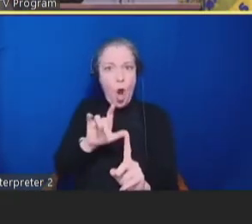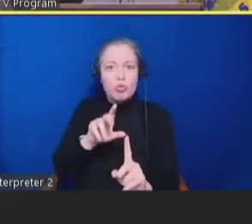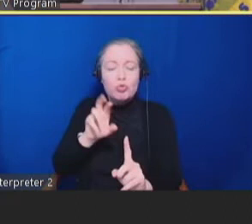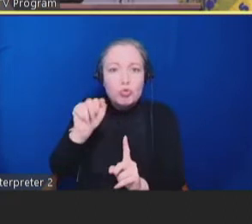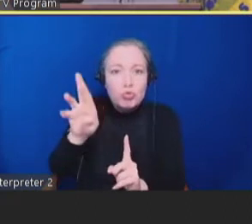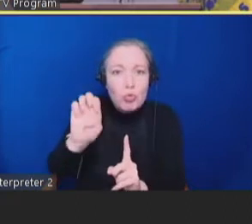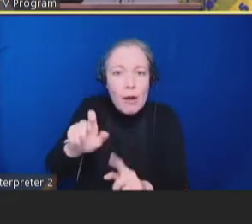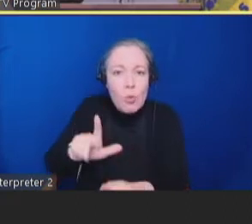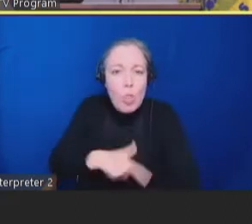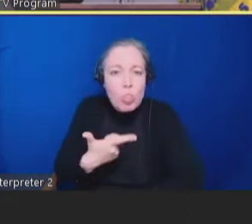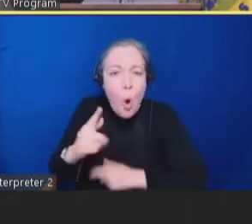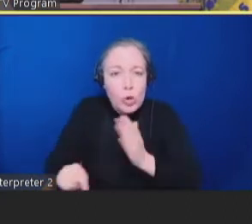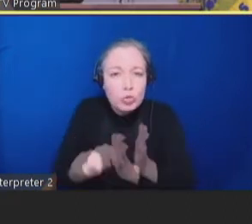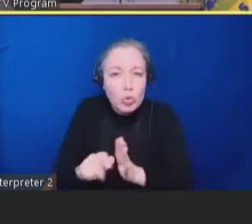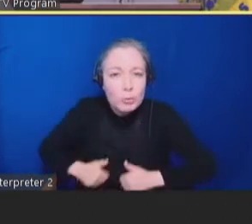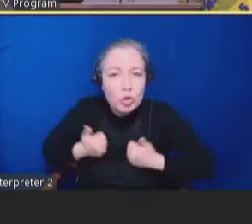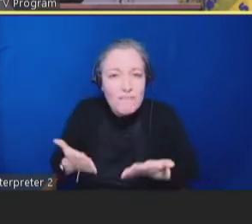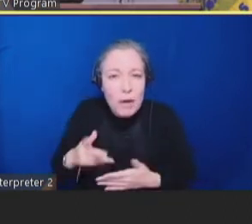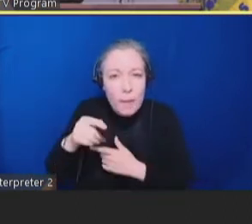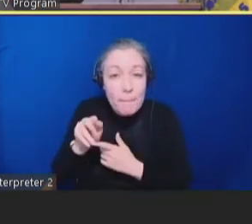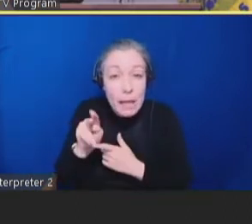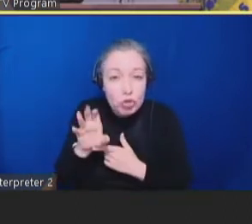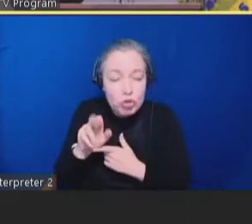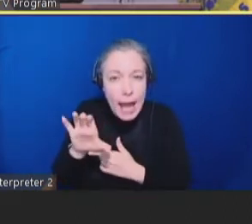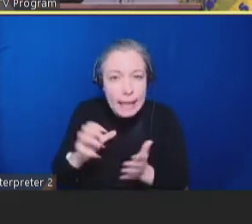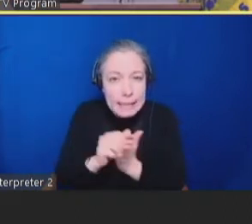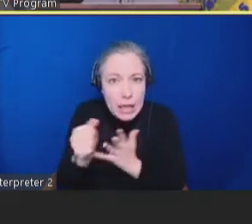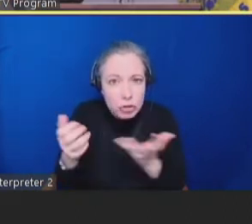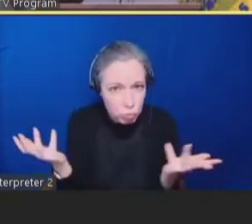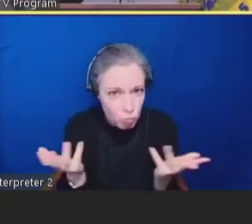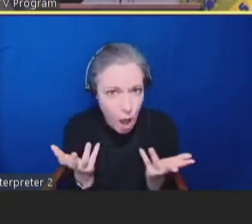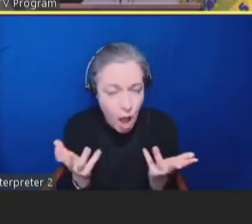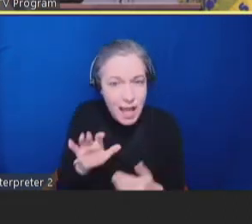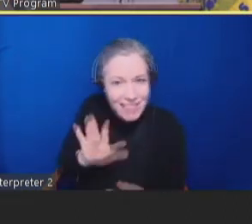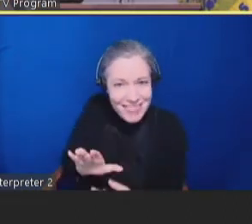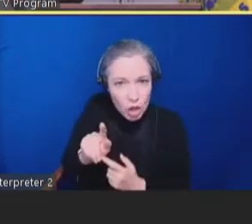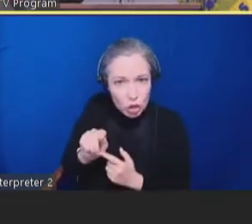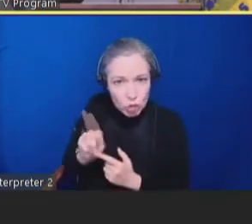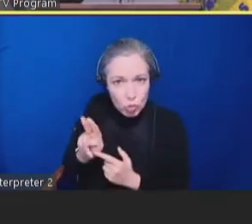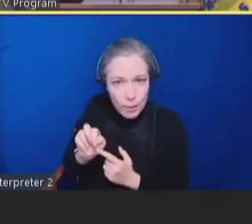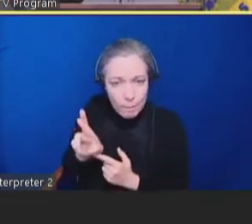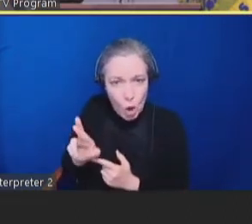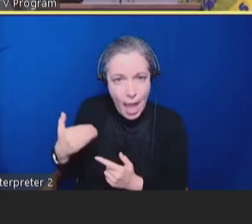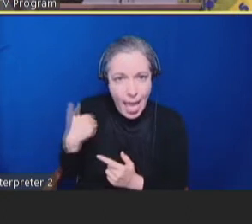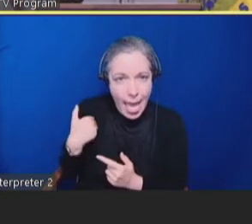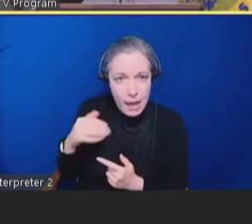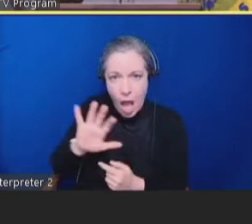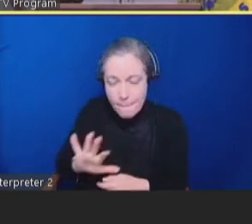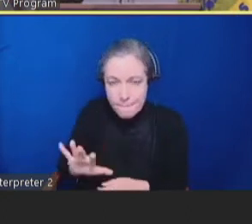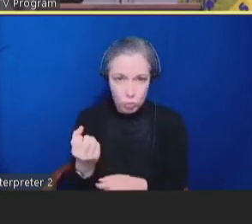of pancreatic cancer was their tumors had approximately 12 times greater densities